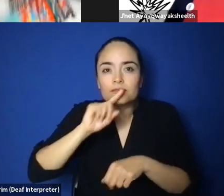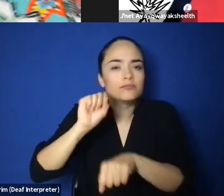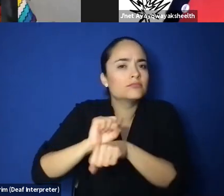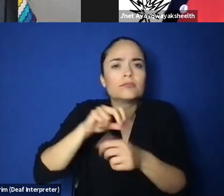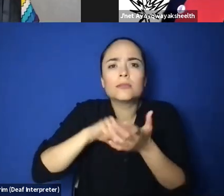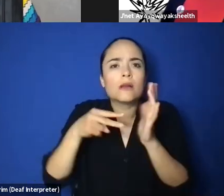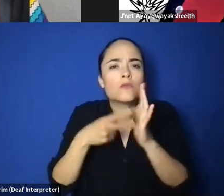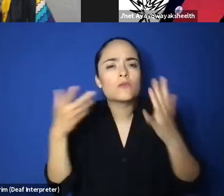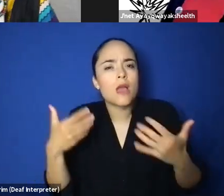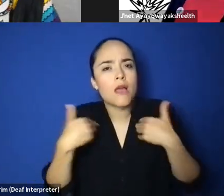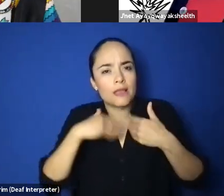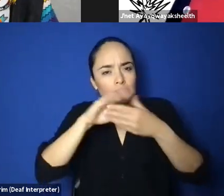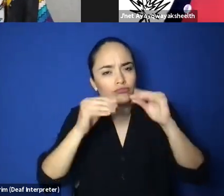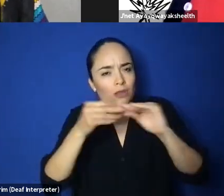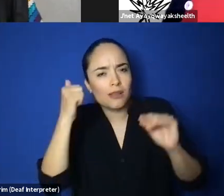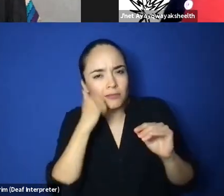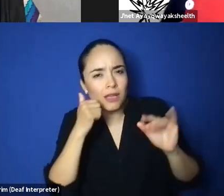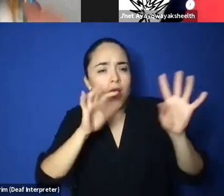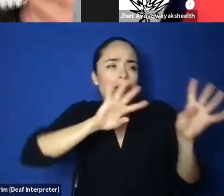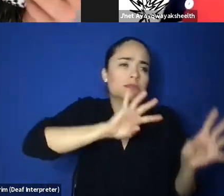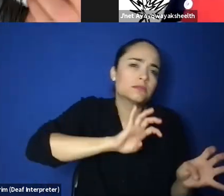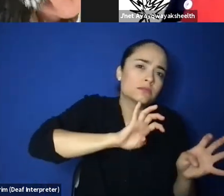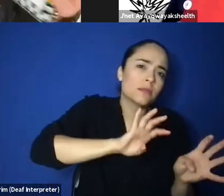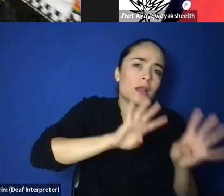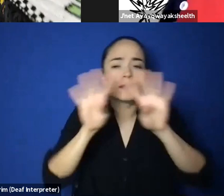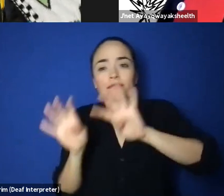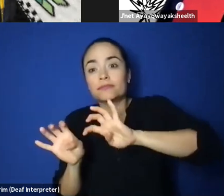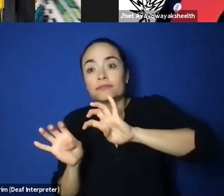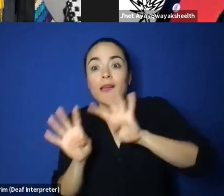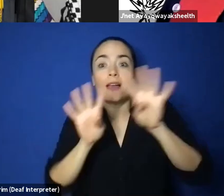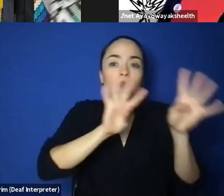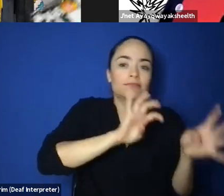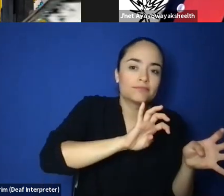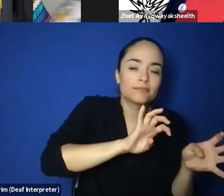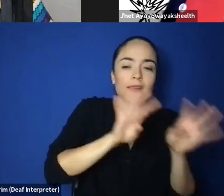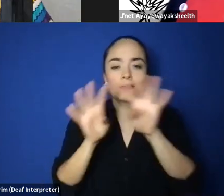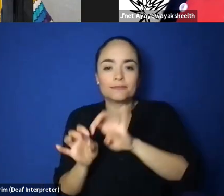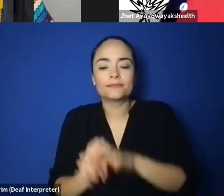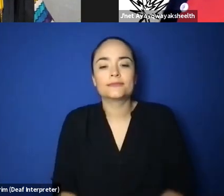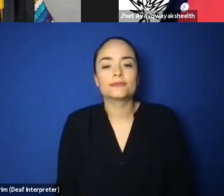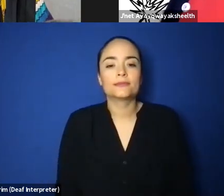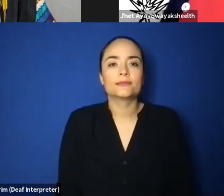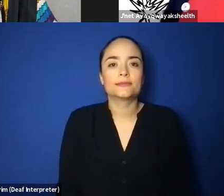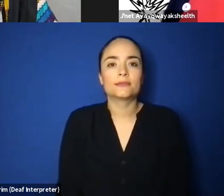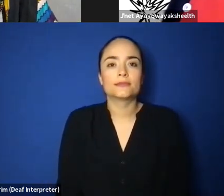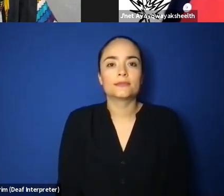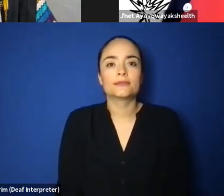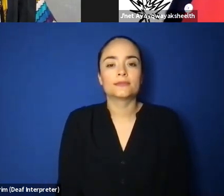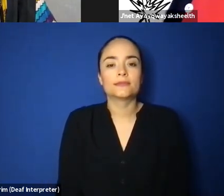take a long time. Yeah, so I work when I'm not at a powwow, and, like, when it's winter, when we're not